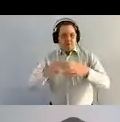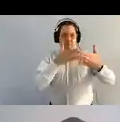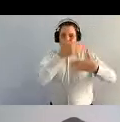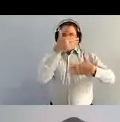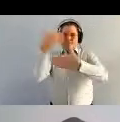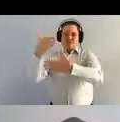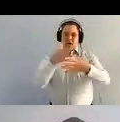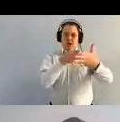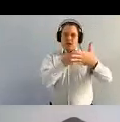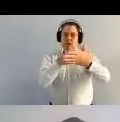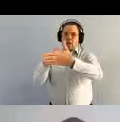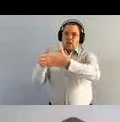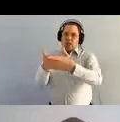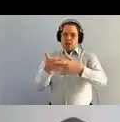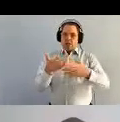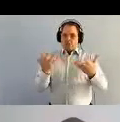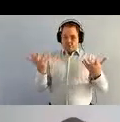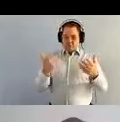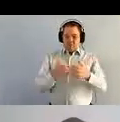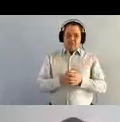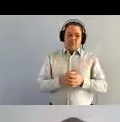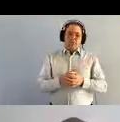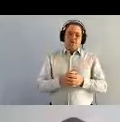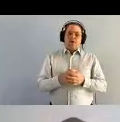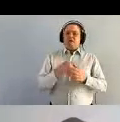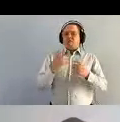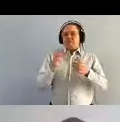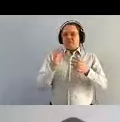were really exacerbated for persons with disabilities due